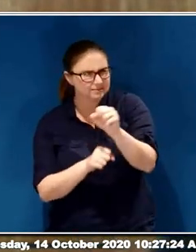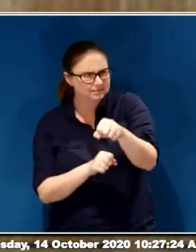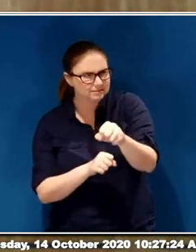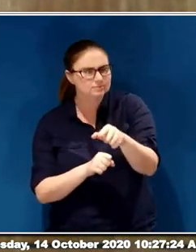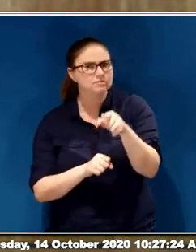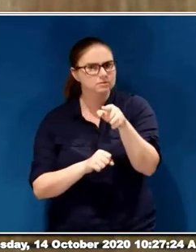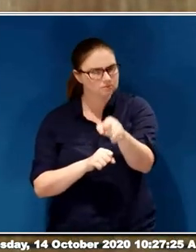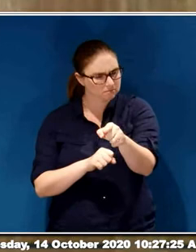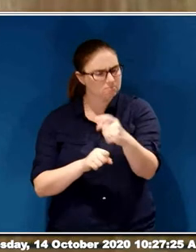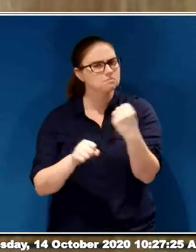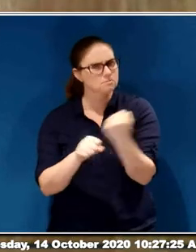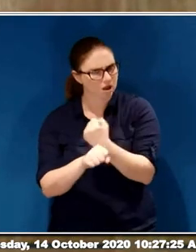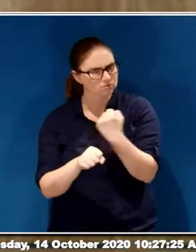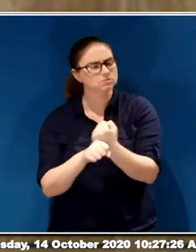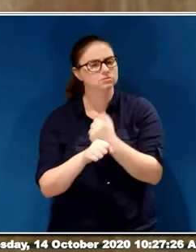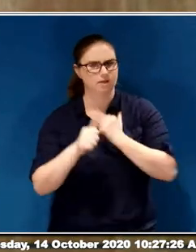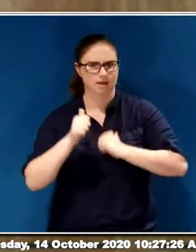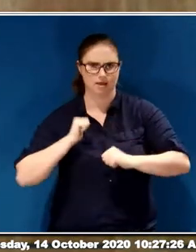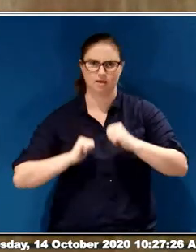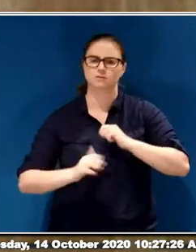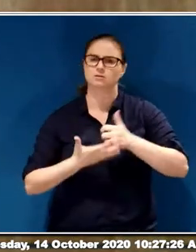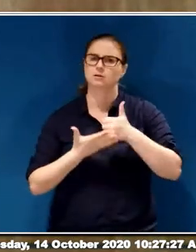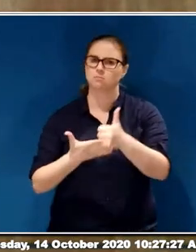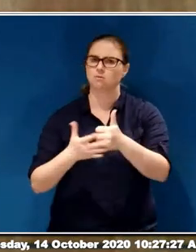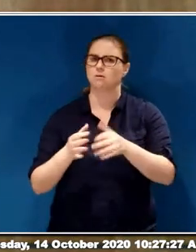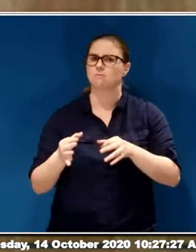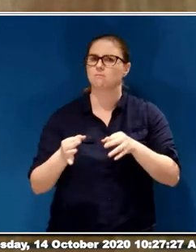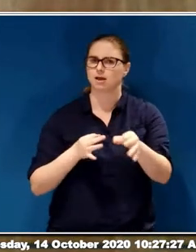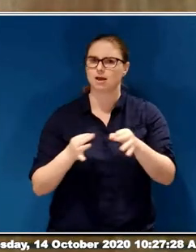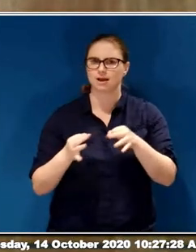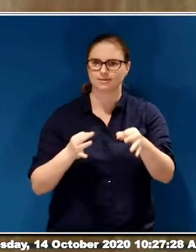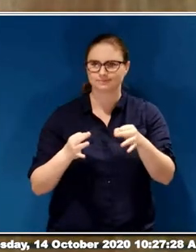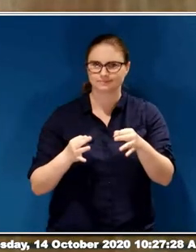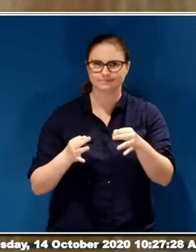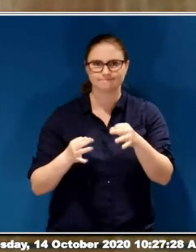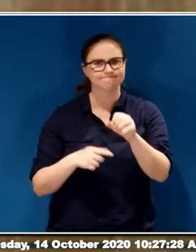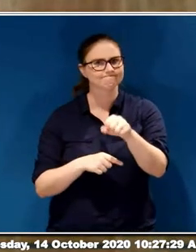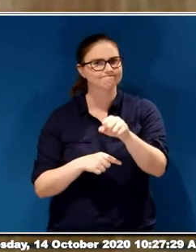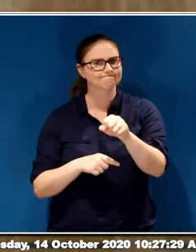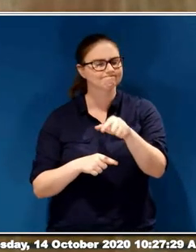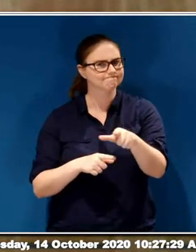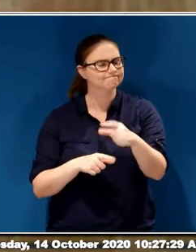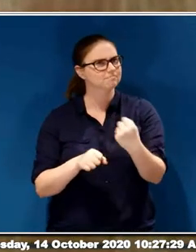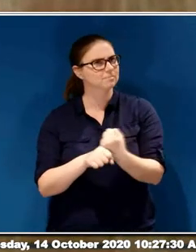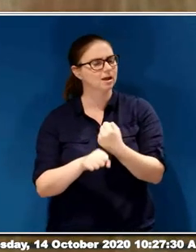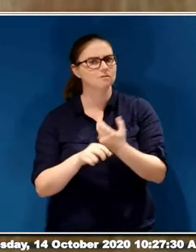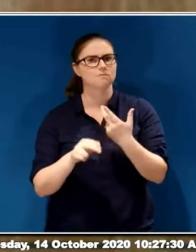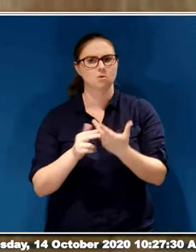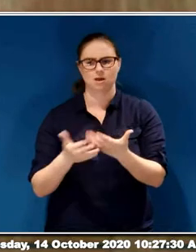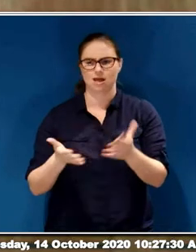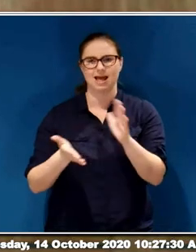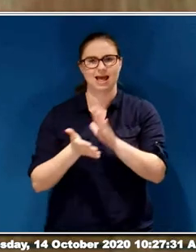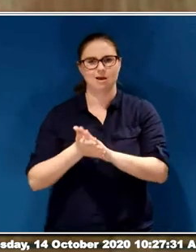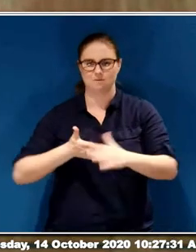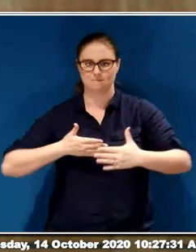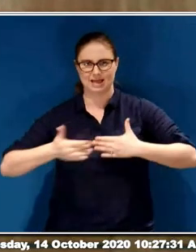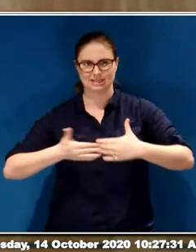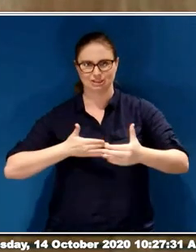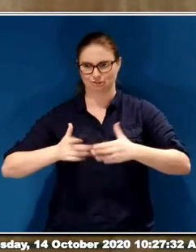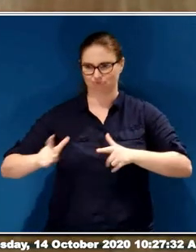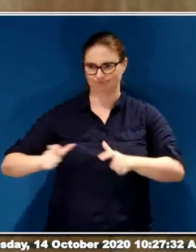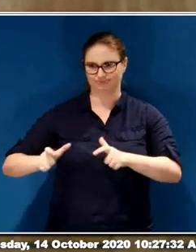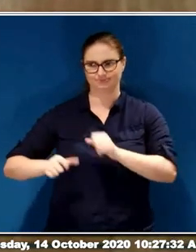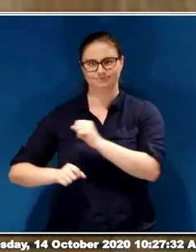developed to manage the behaviour, but not an ISP, an individual support plan.